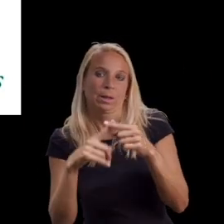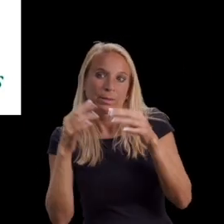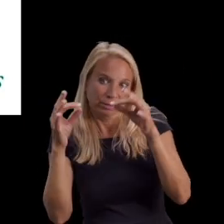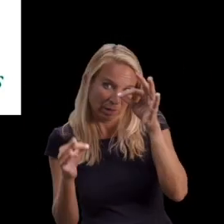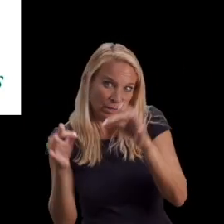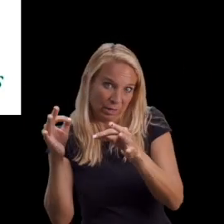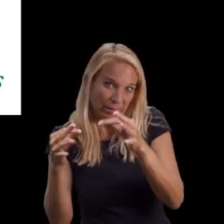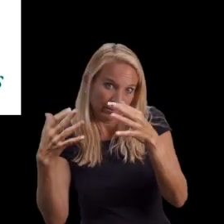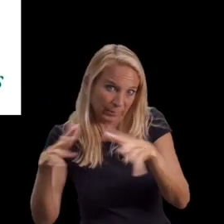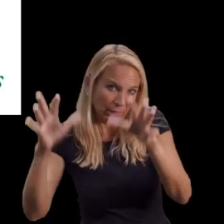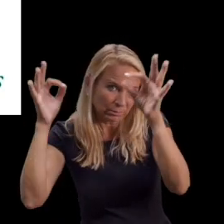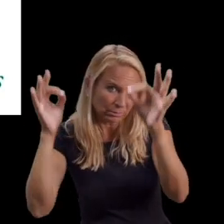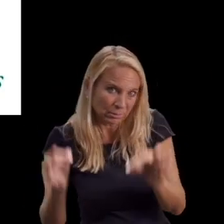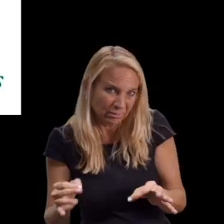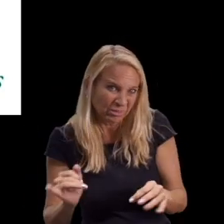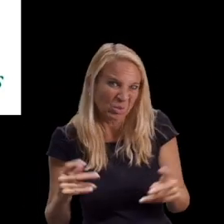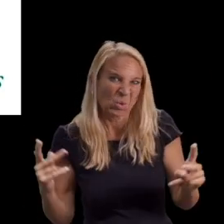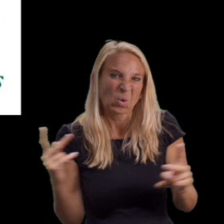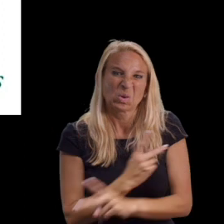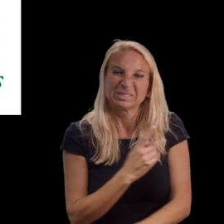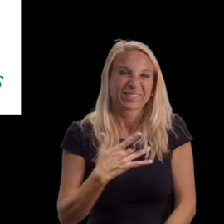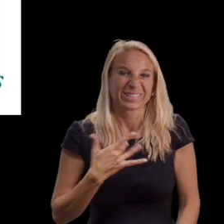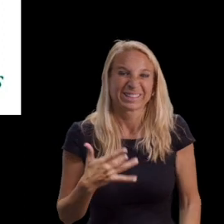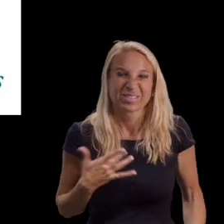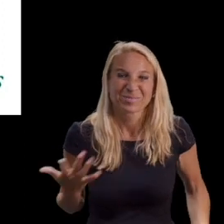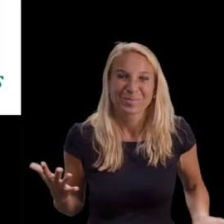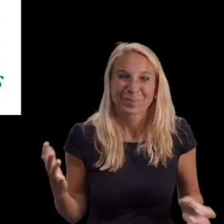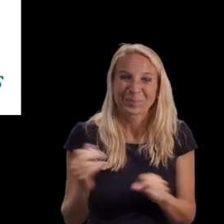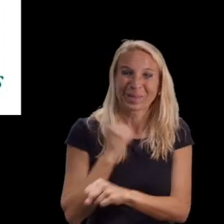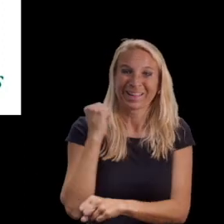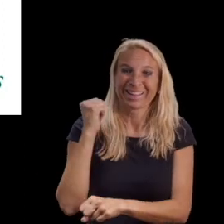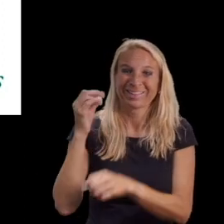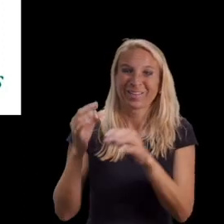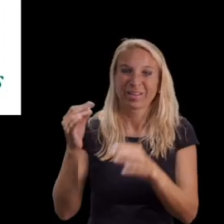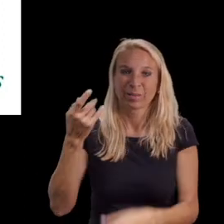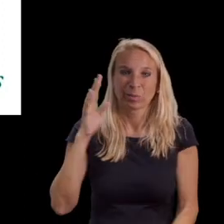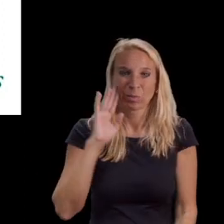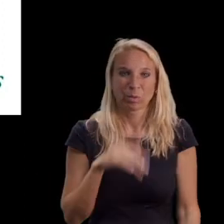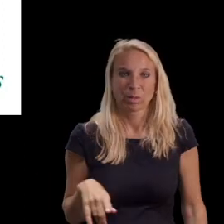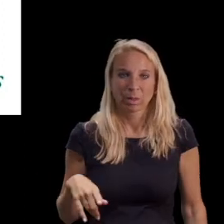The worst feeling is winning at a fair hearing and knowing that the client missed out on four months of services